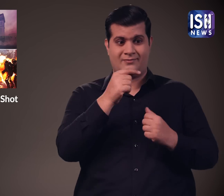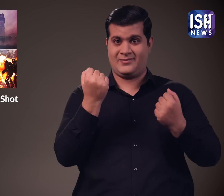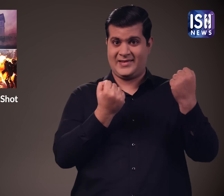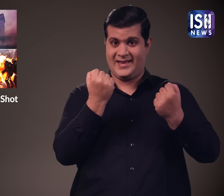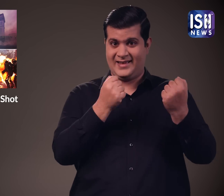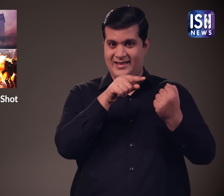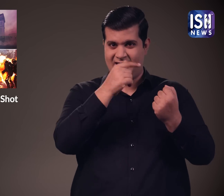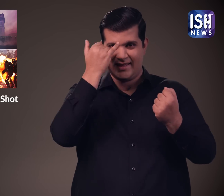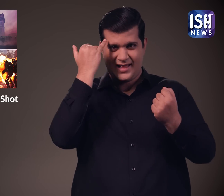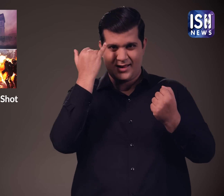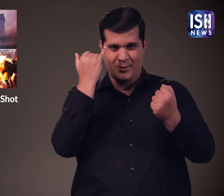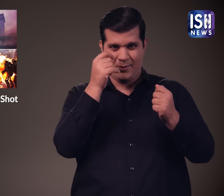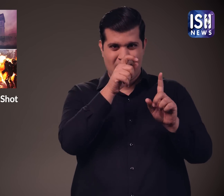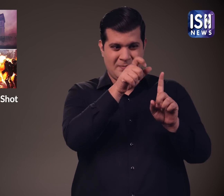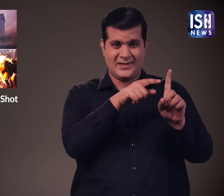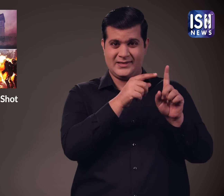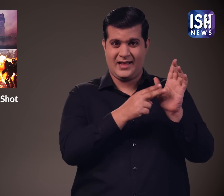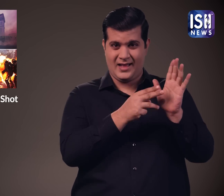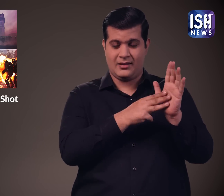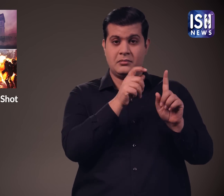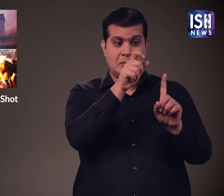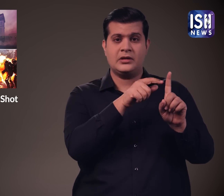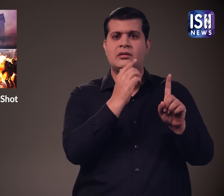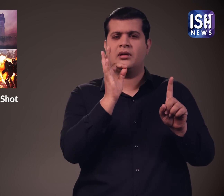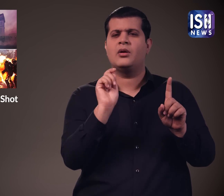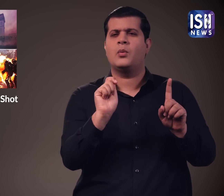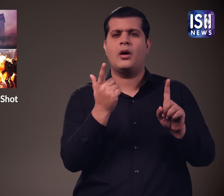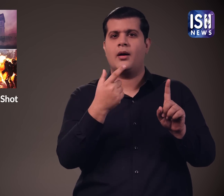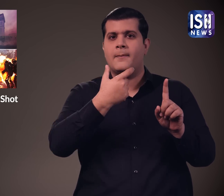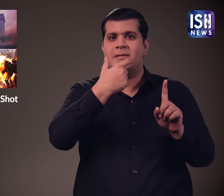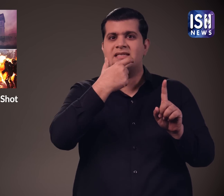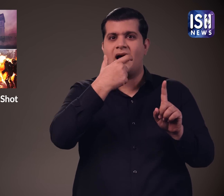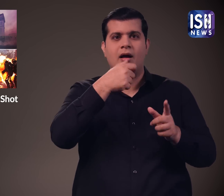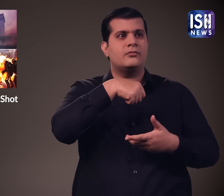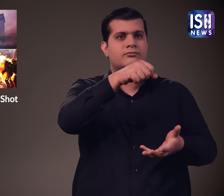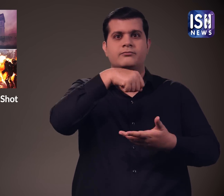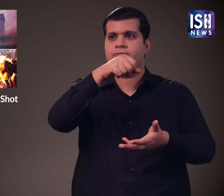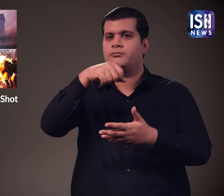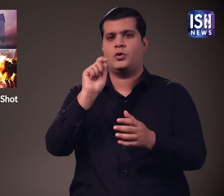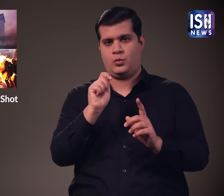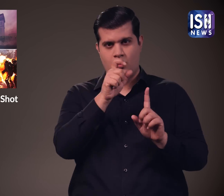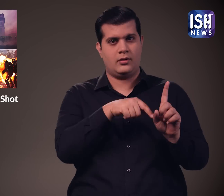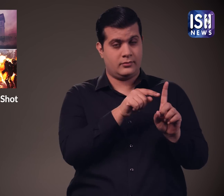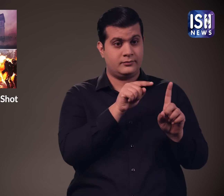Nahel who was driving the yellow mercedes worked as a pizza delivery boy.